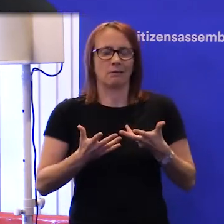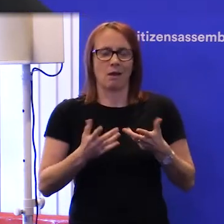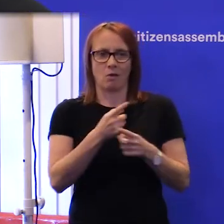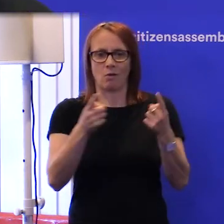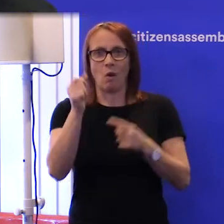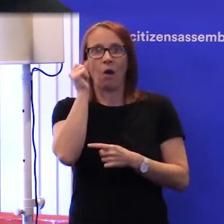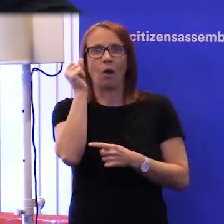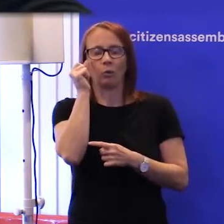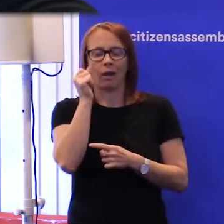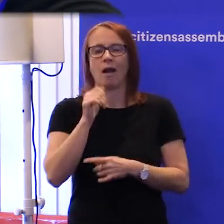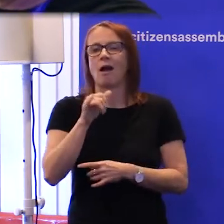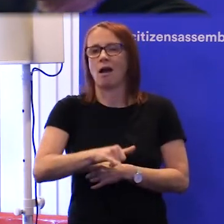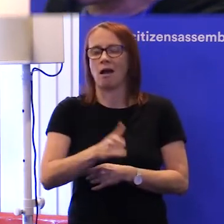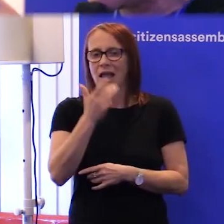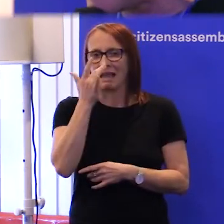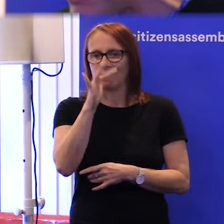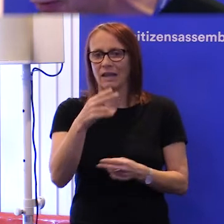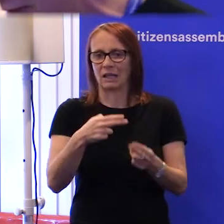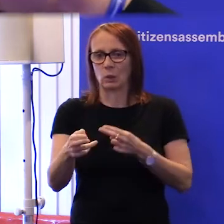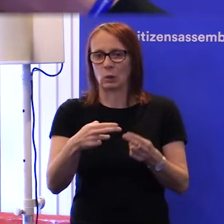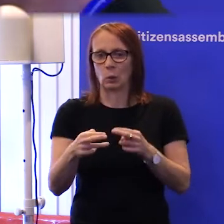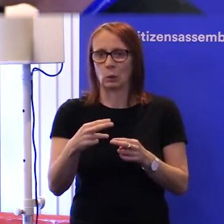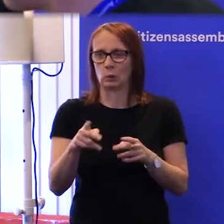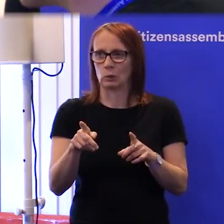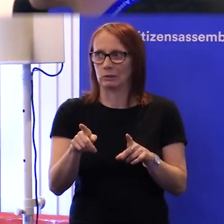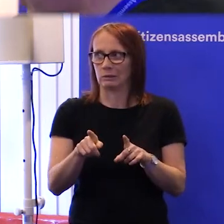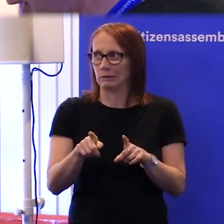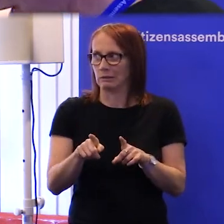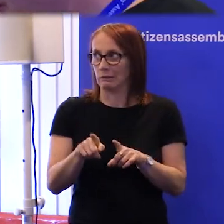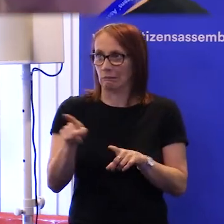this as I have become at that 5-minute saying over there I'm gonna have to wrap